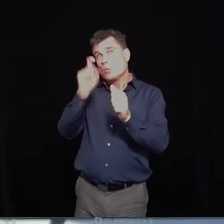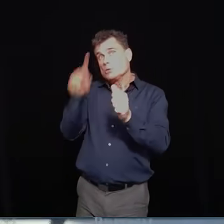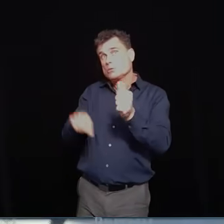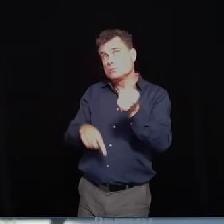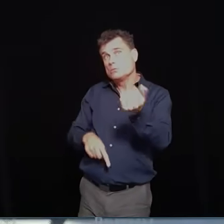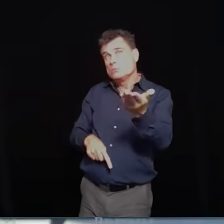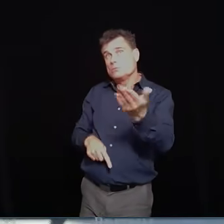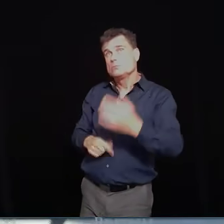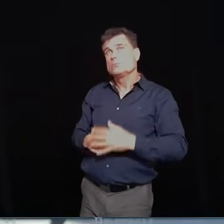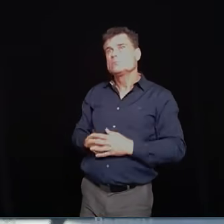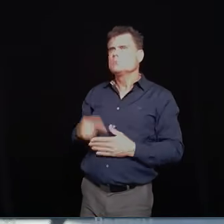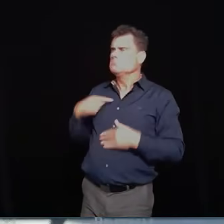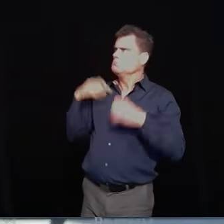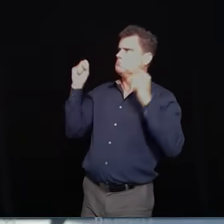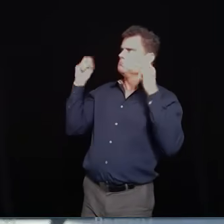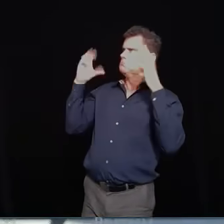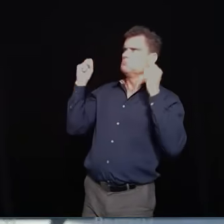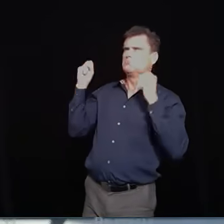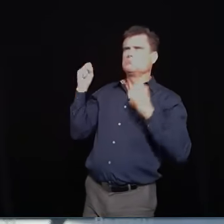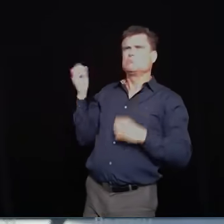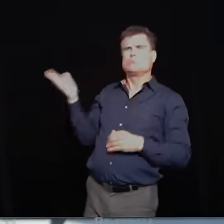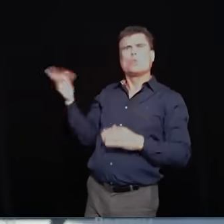class and making sure.